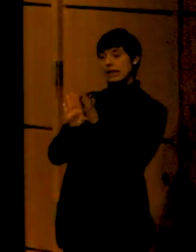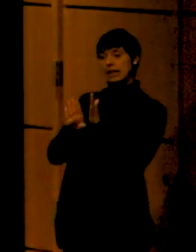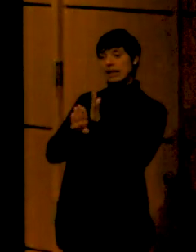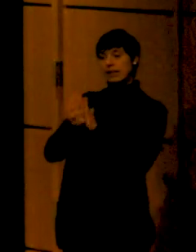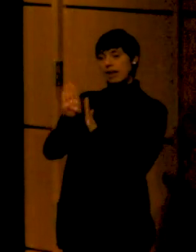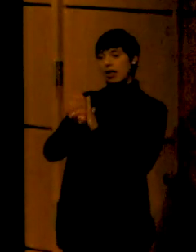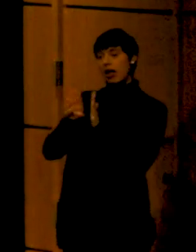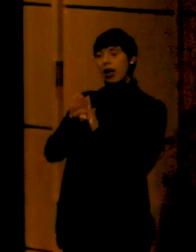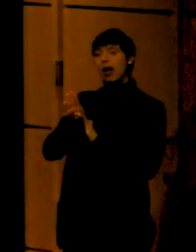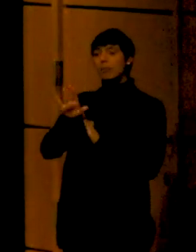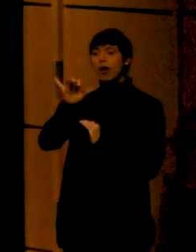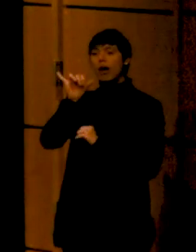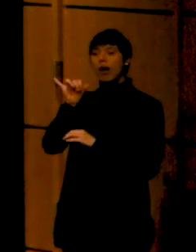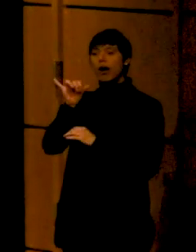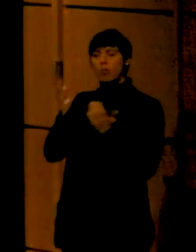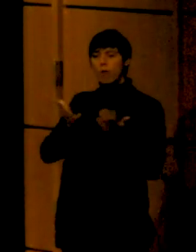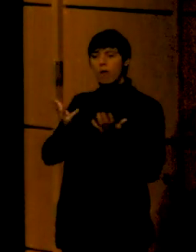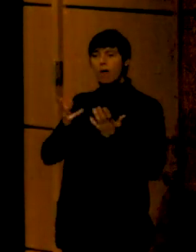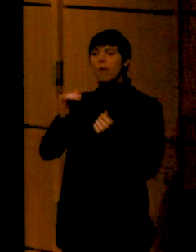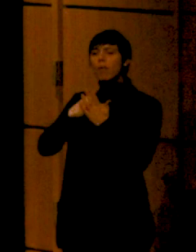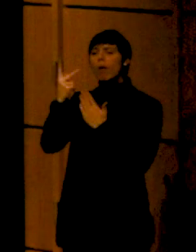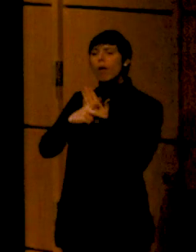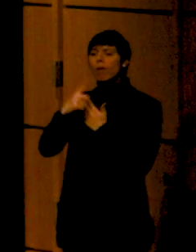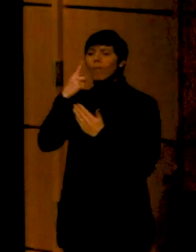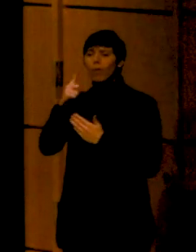neuter and release for feral cats.